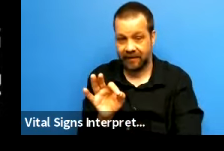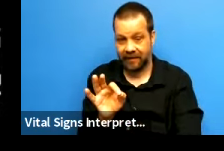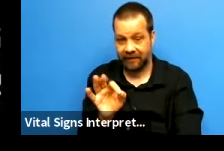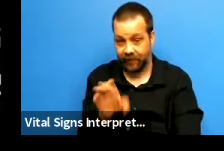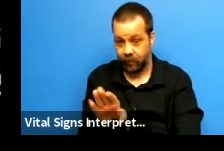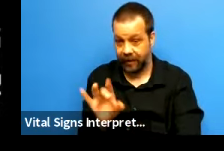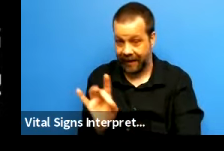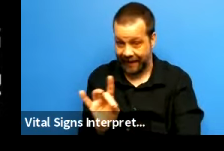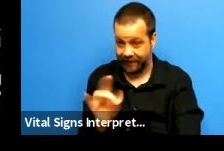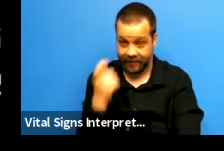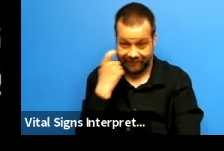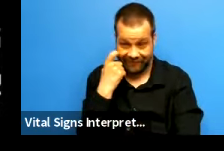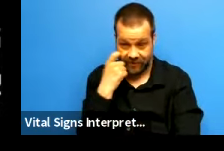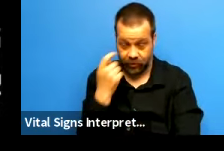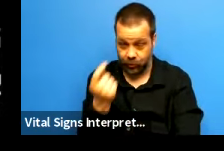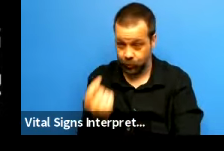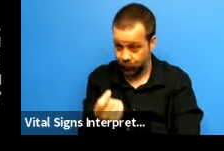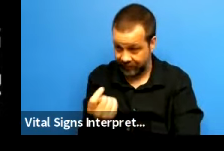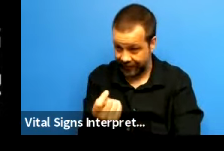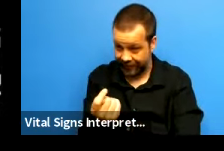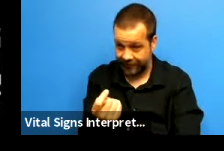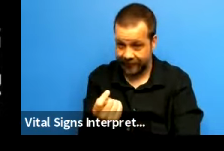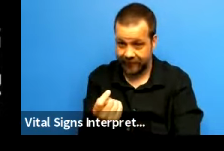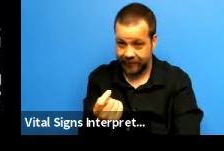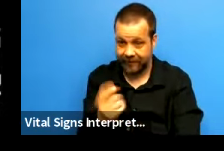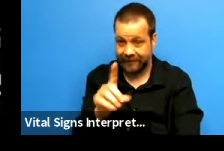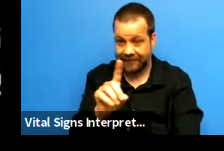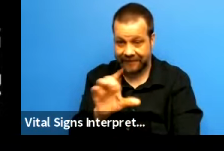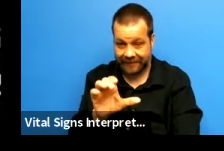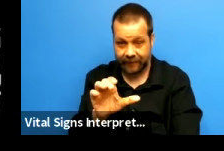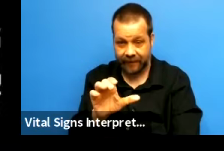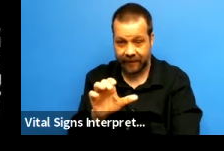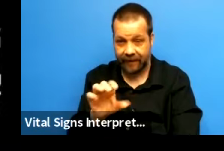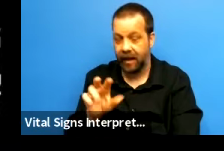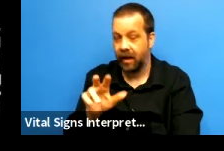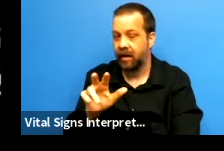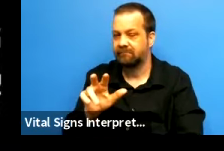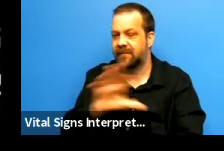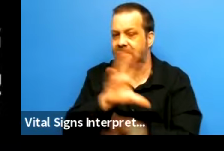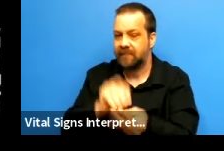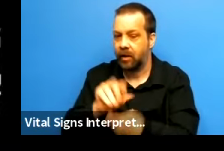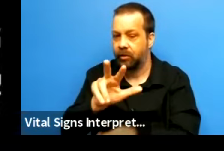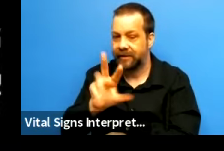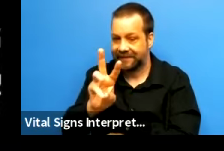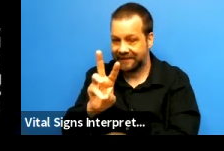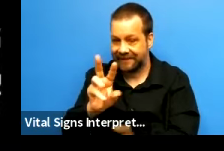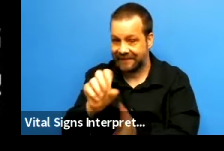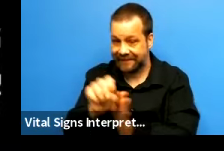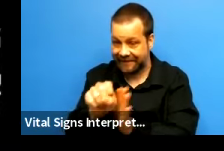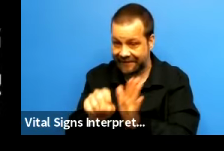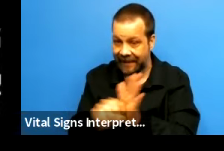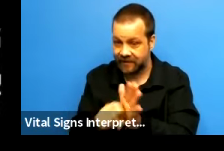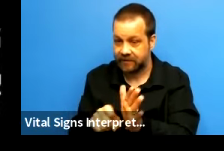36 states the District of Columbia and Puerto Rico are required to use face masks when in public spaces.